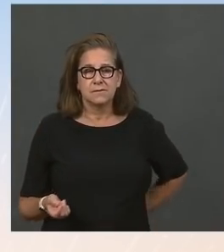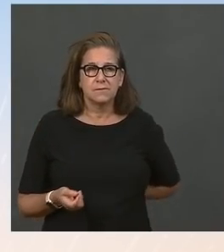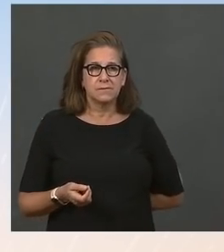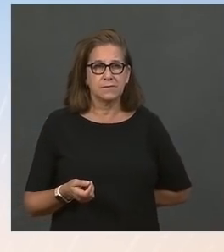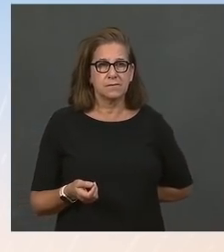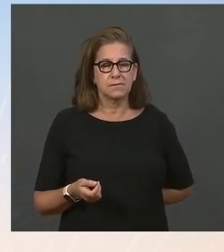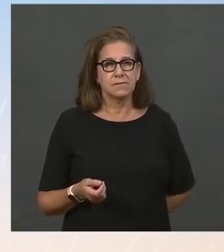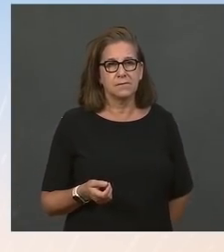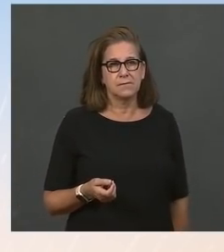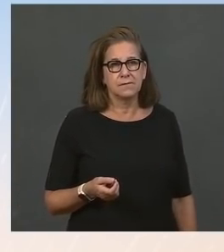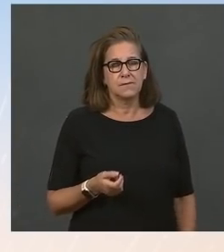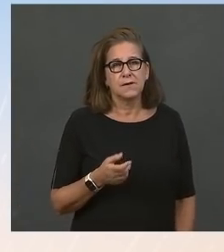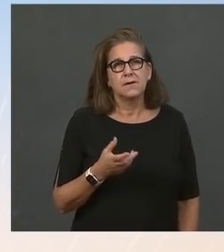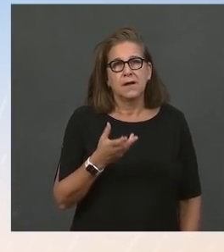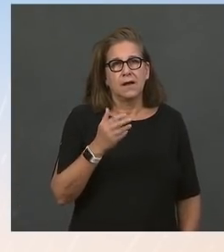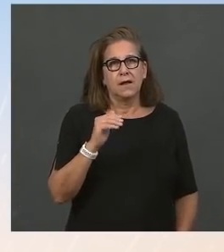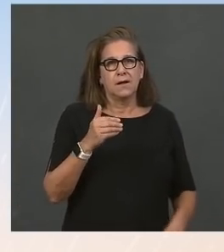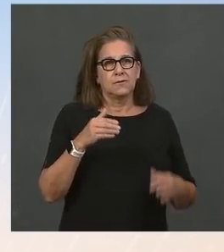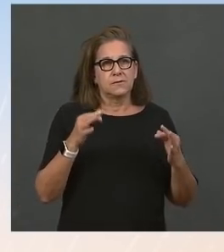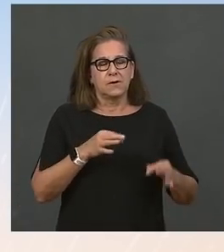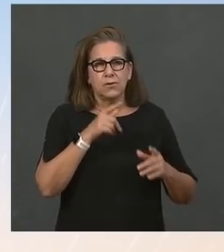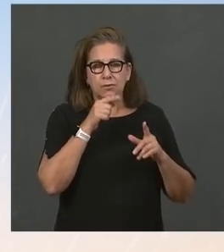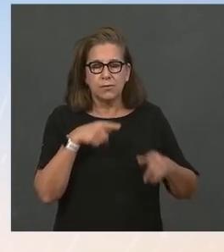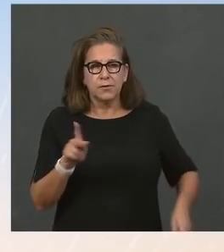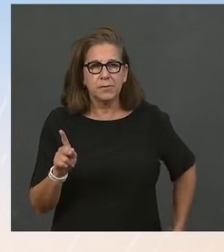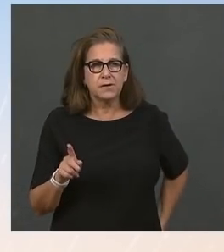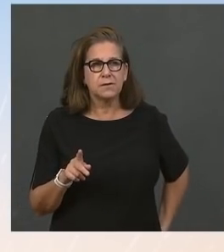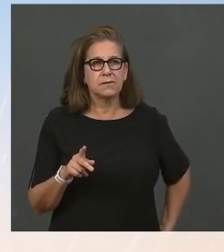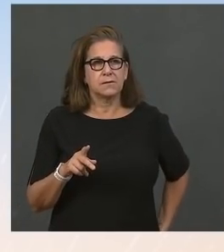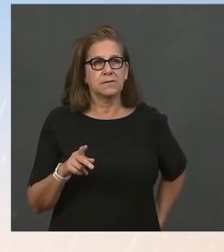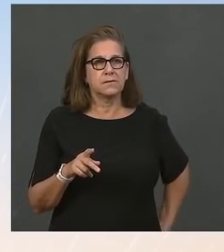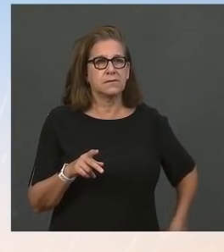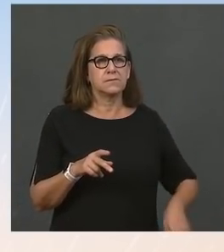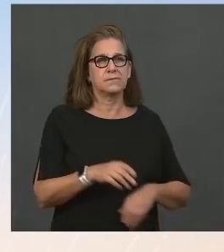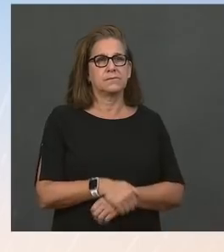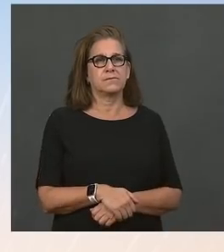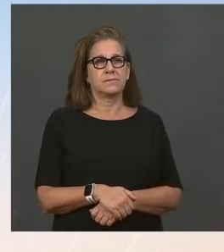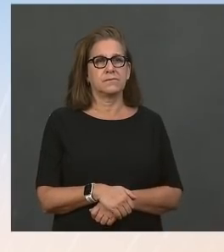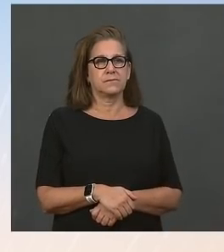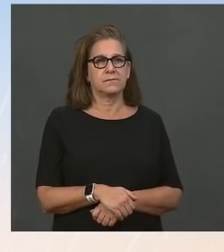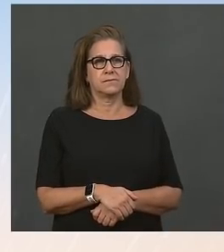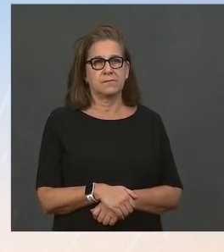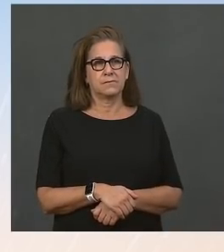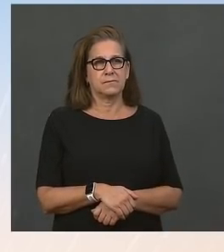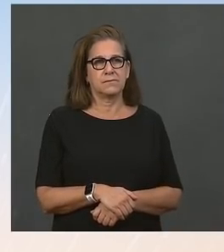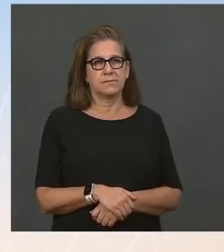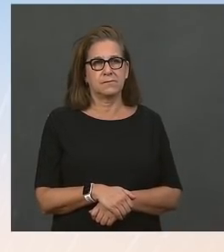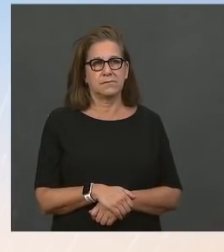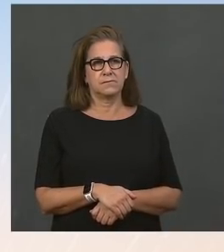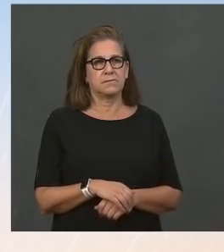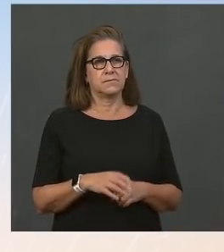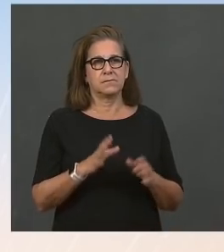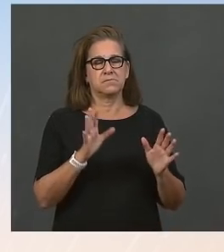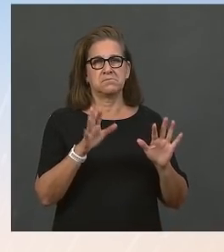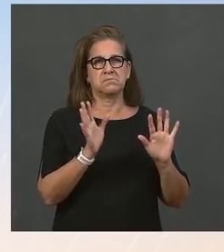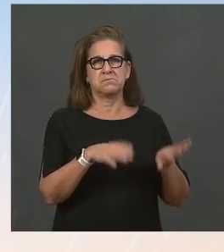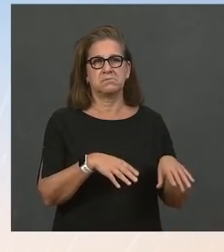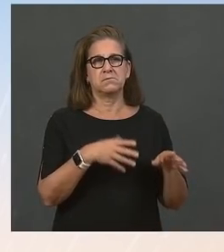The Press: Is it first come, first served then? Ms. Psaki: I don't have any more information on that. Go ahead, Karen. The Press: My second question -- Ms. Psaki: I think we're going to move on. Go ahead, Karen. I think we're going to move on. Go ahead. The Press: Thanks, Jen.